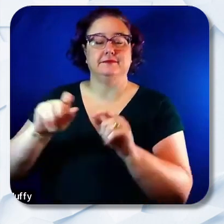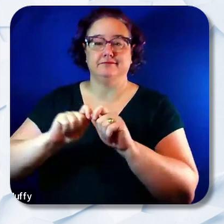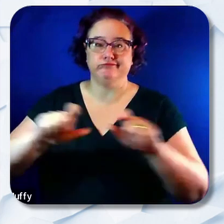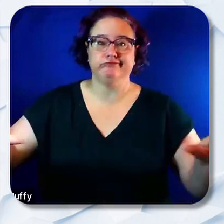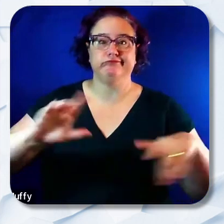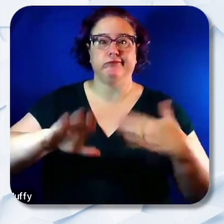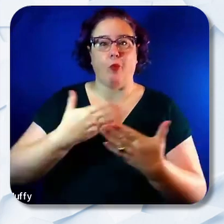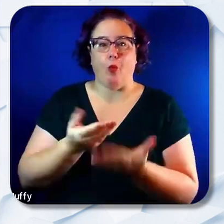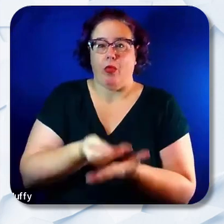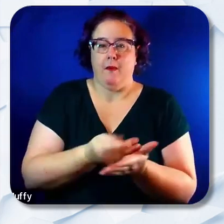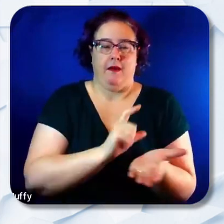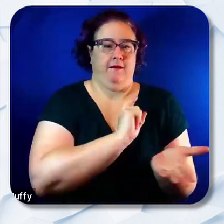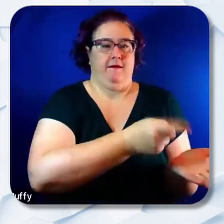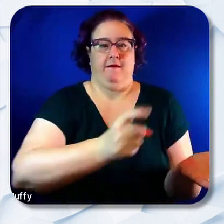Funds to the LEAs.